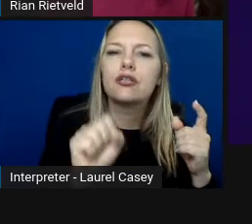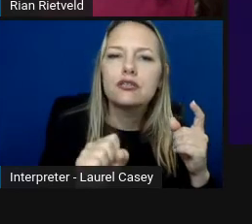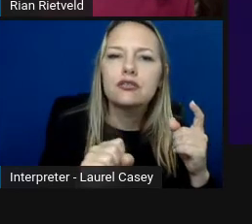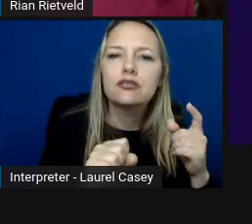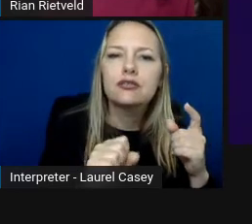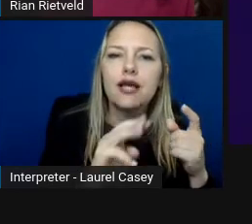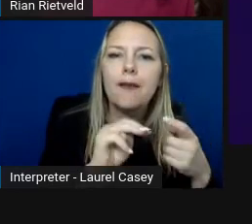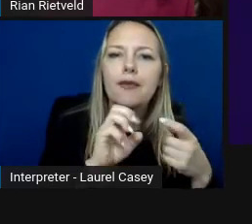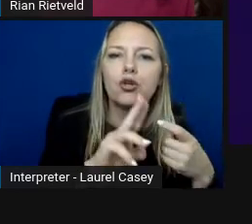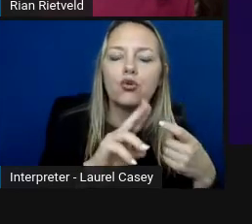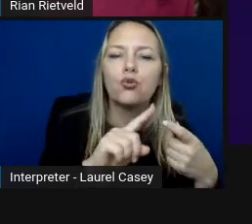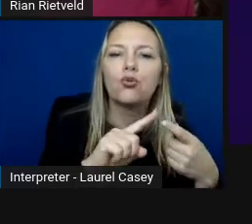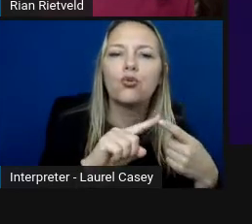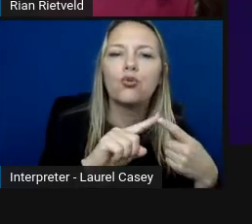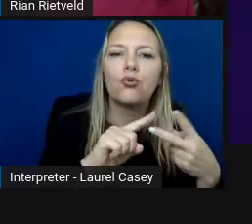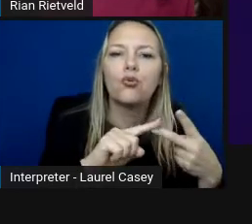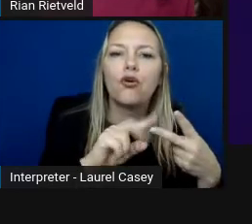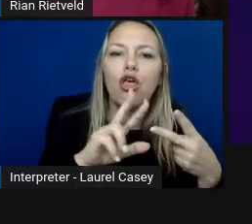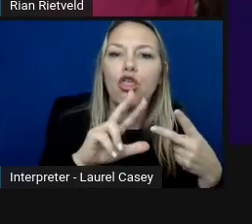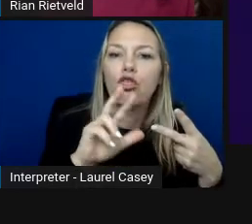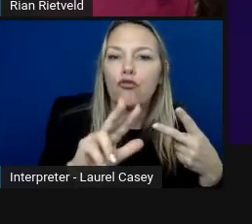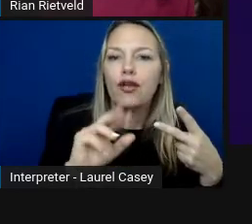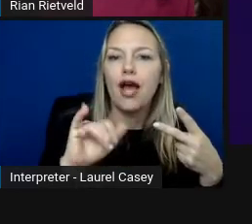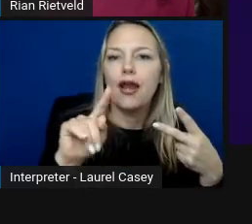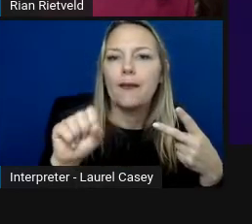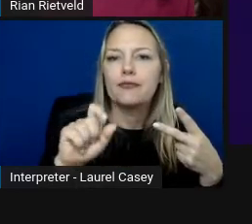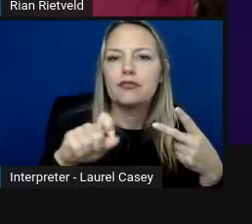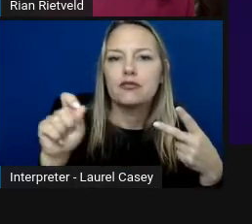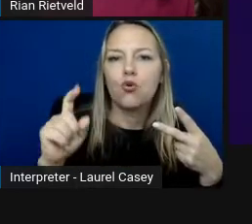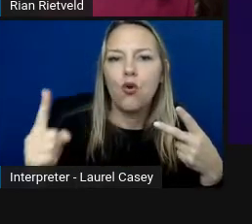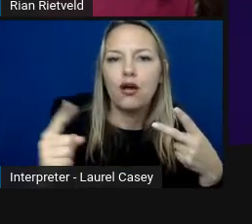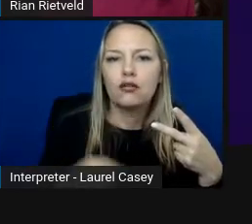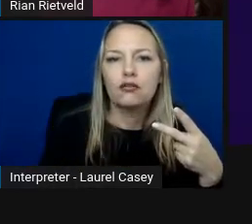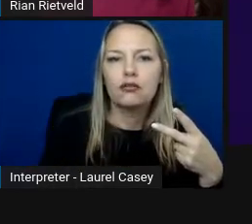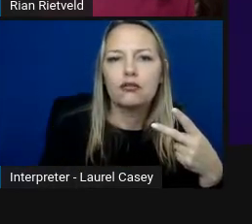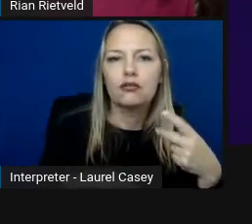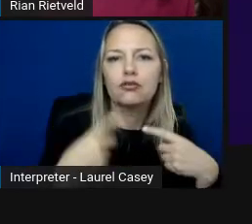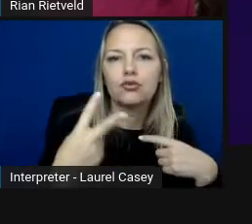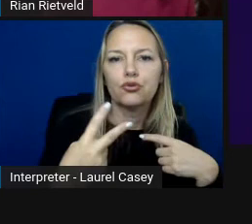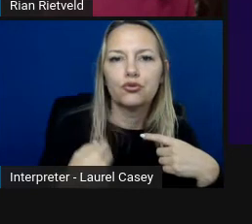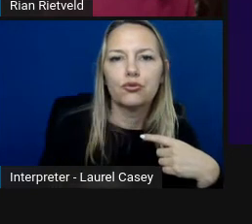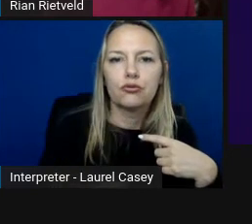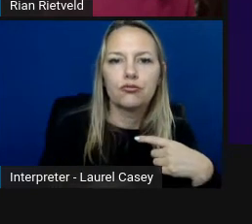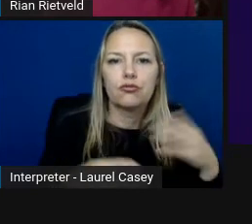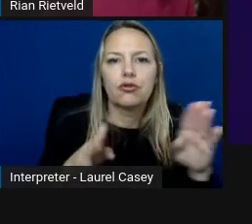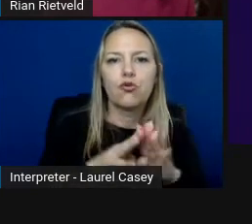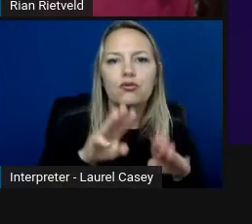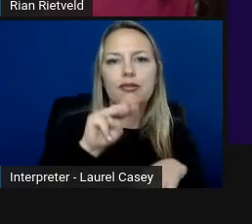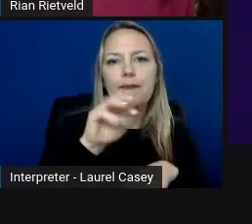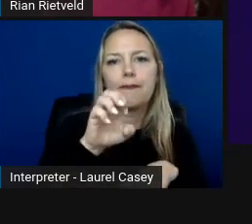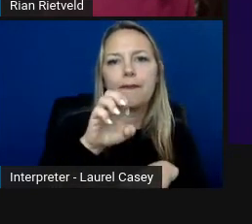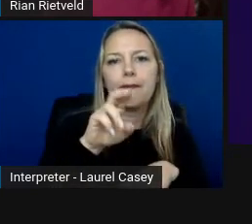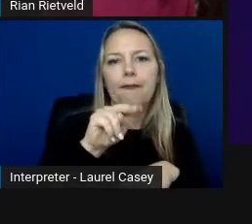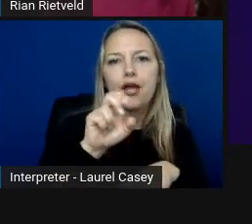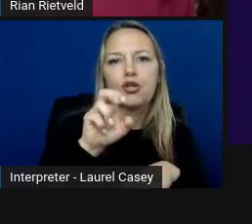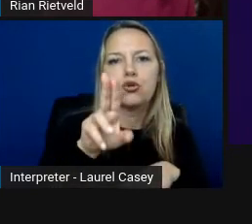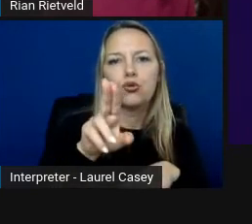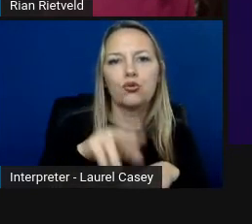Tick, one. Two. Closing menu. Two, amount, pop-up button.